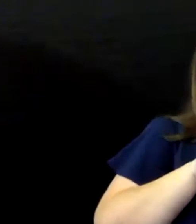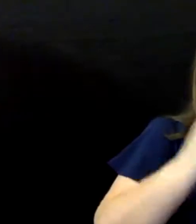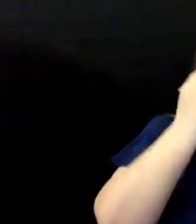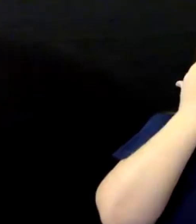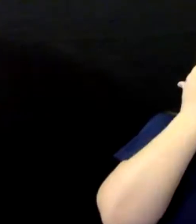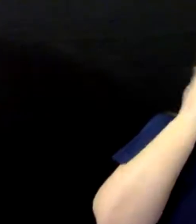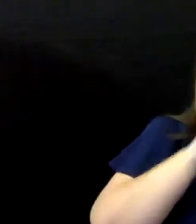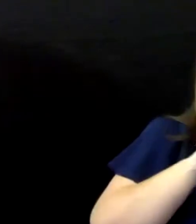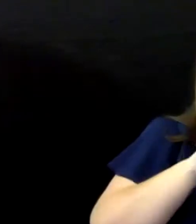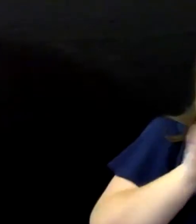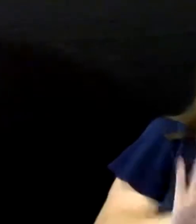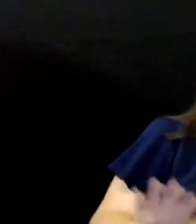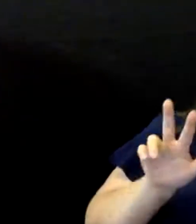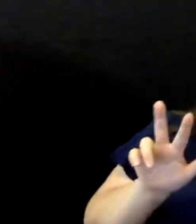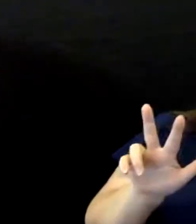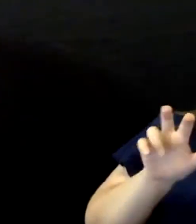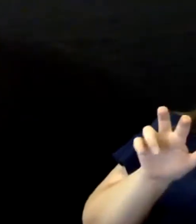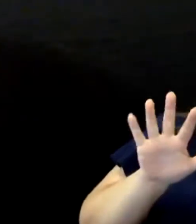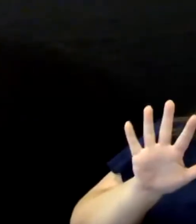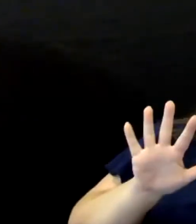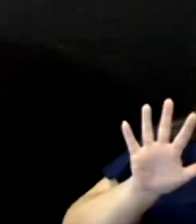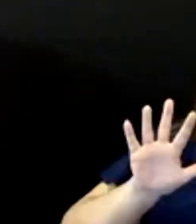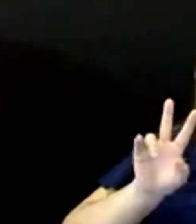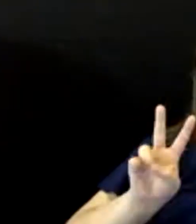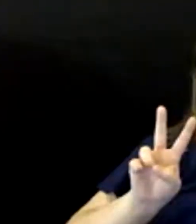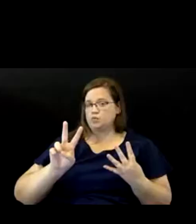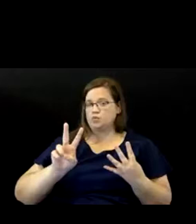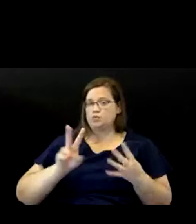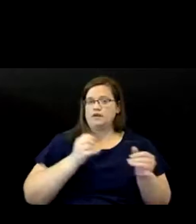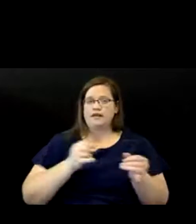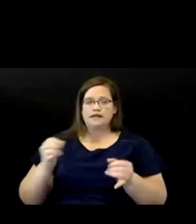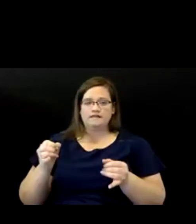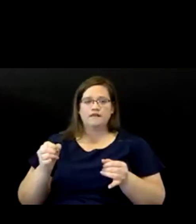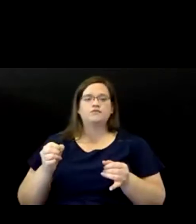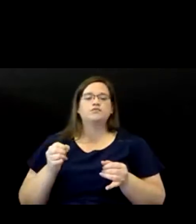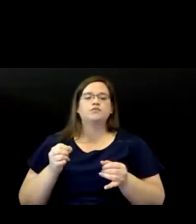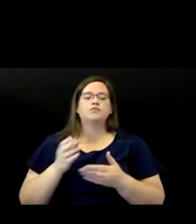There are roughly 352 individual part C awards